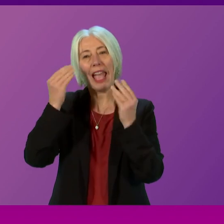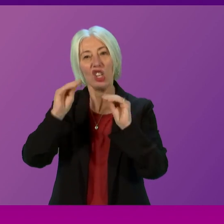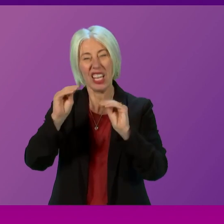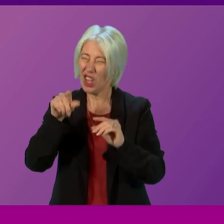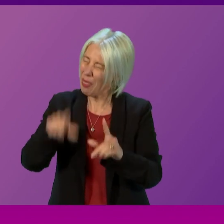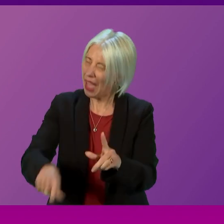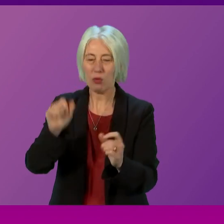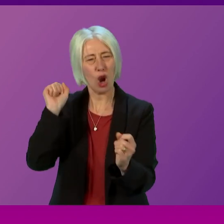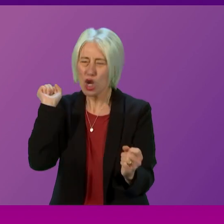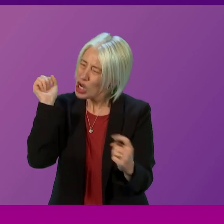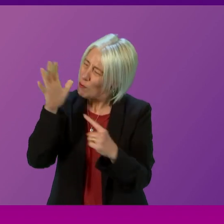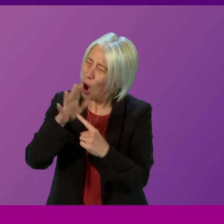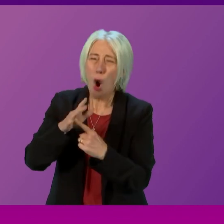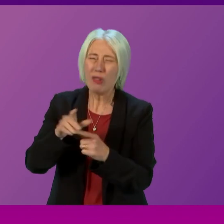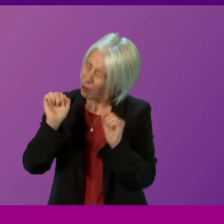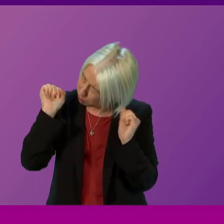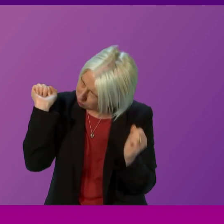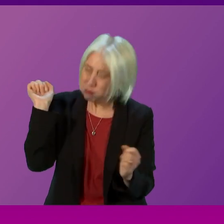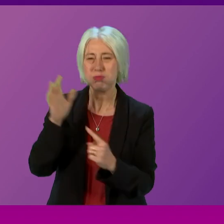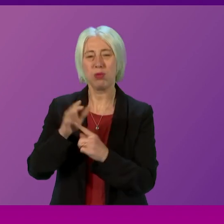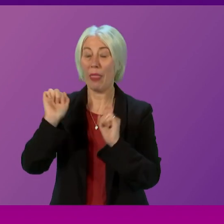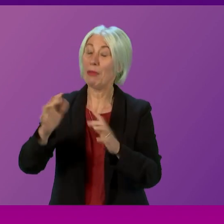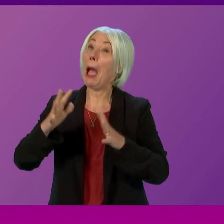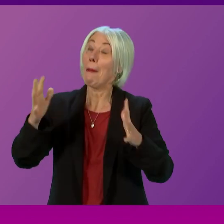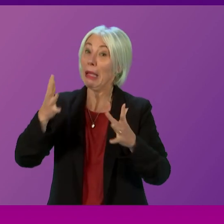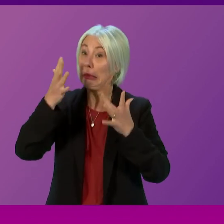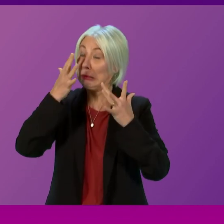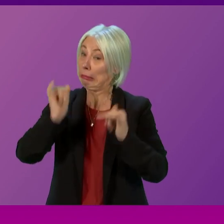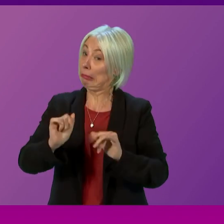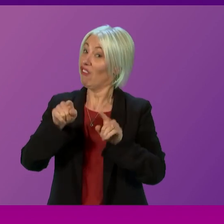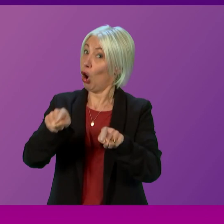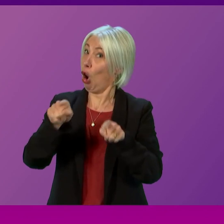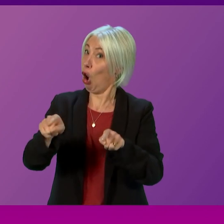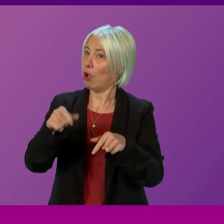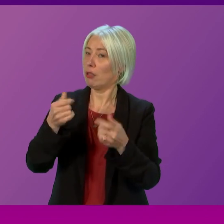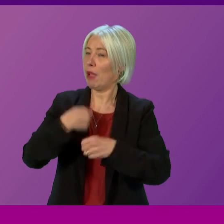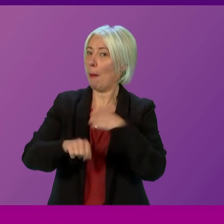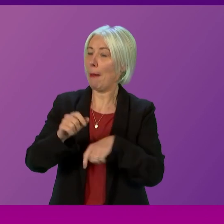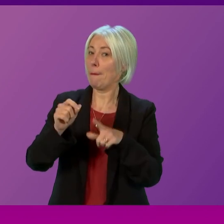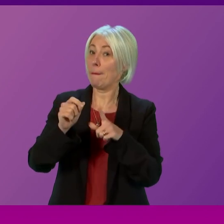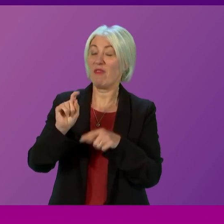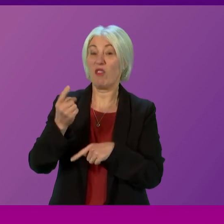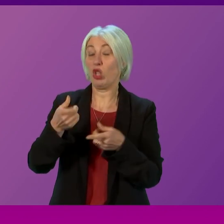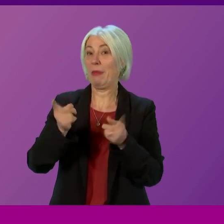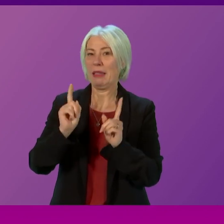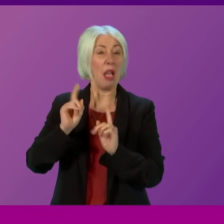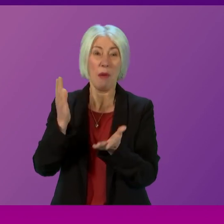number 1 priority and the big test of her time in office, but she has failed on the attainment gap,